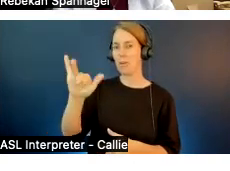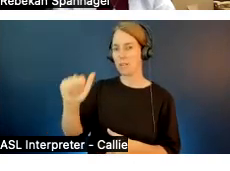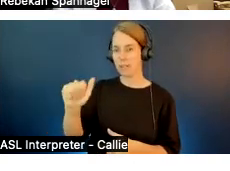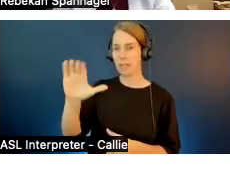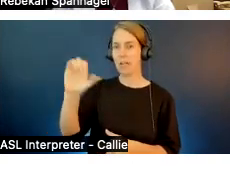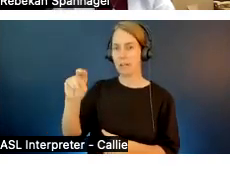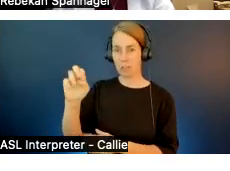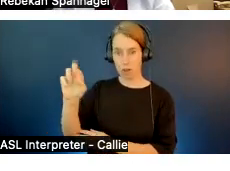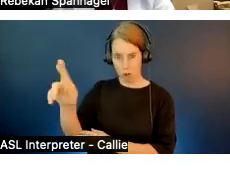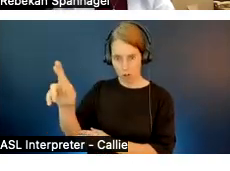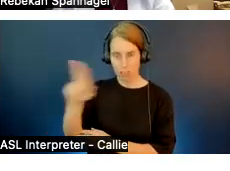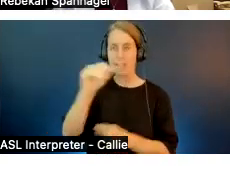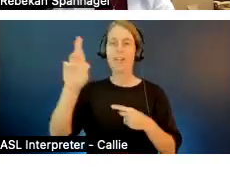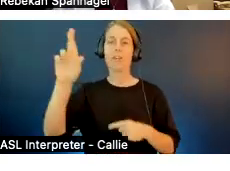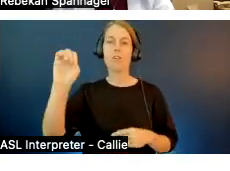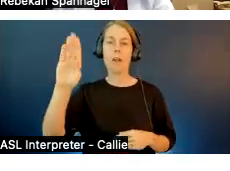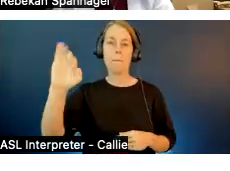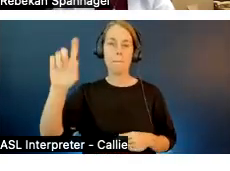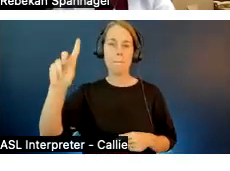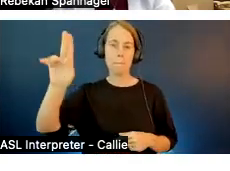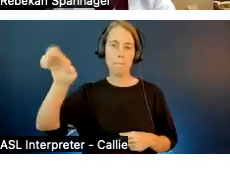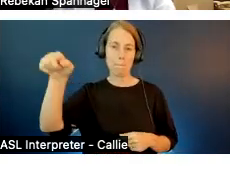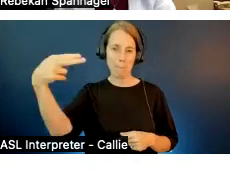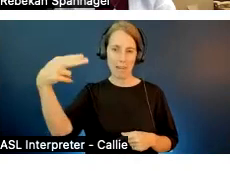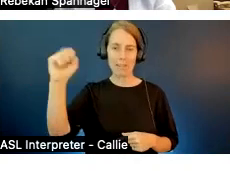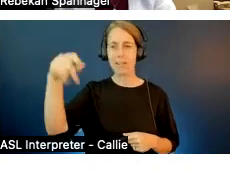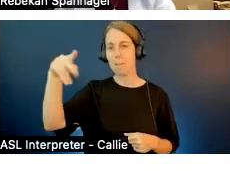of our attorneys here from Disability Rights South Carolina and i will let them take it